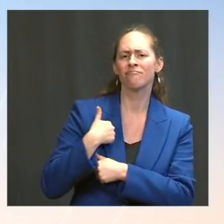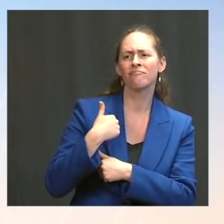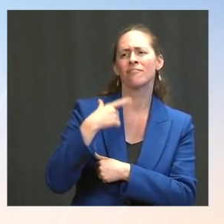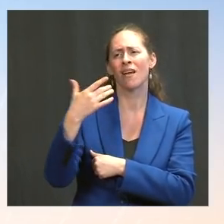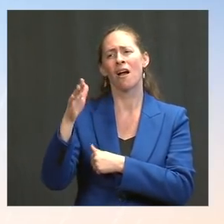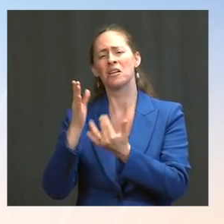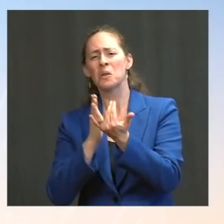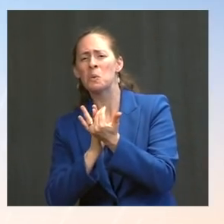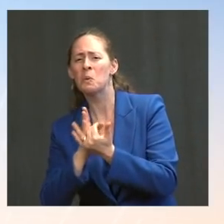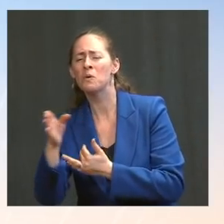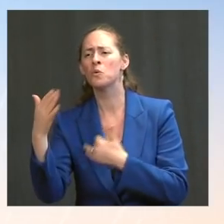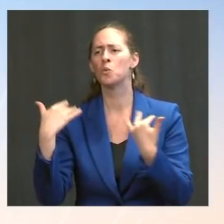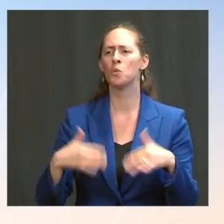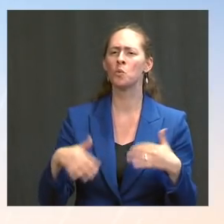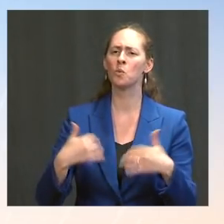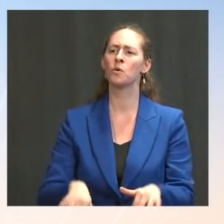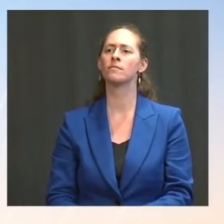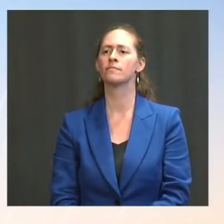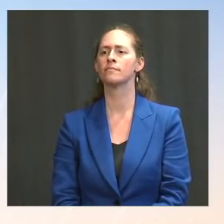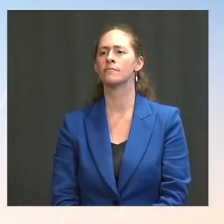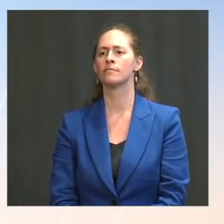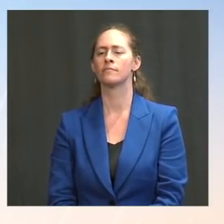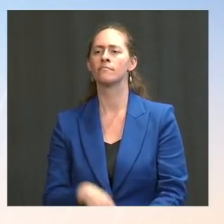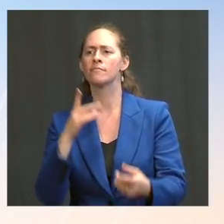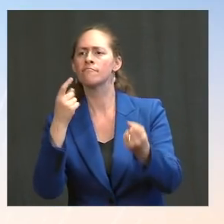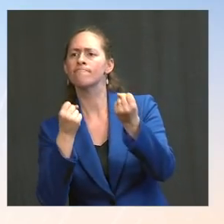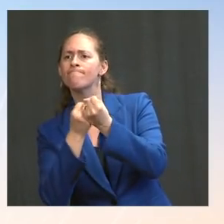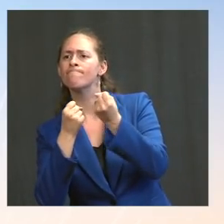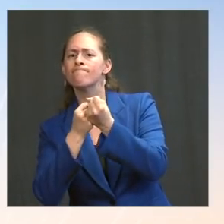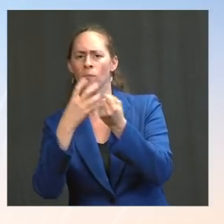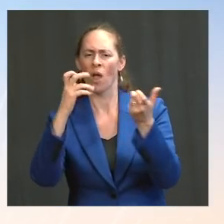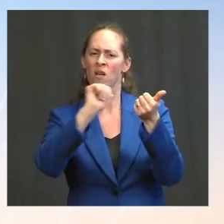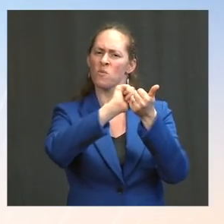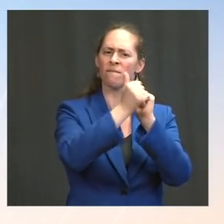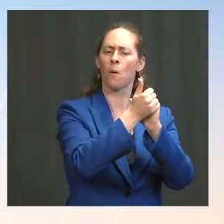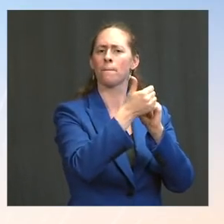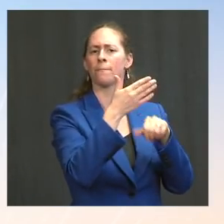and advocated for reform, which is something he felt was important to note and call out today.